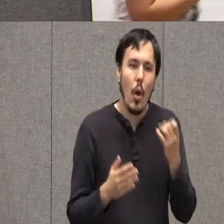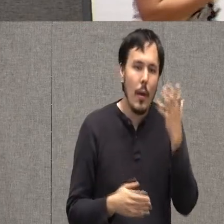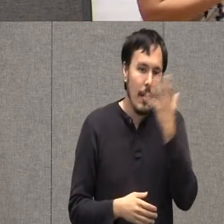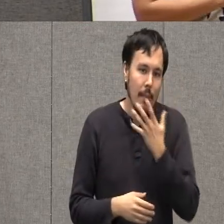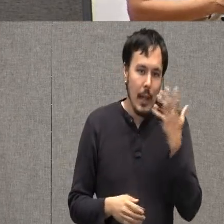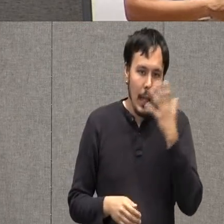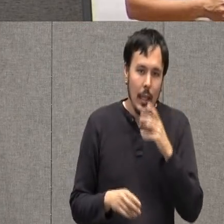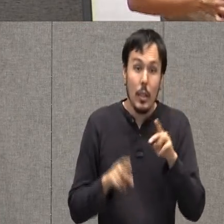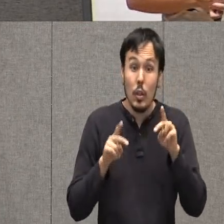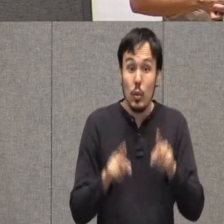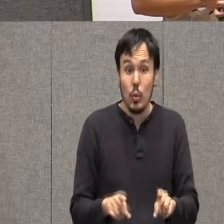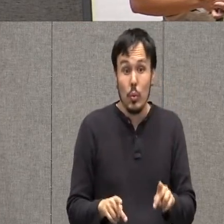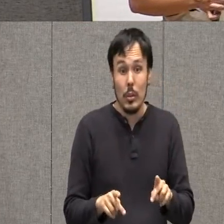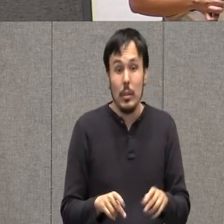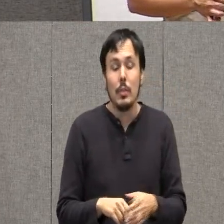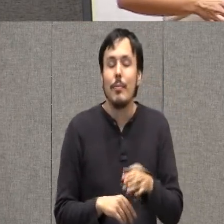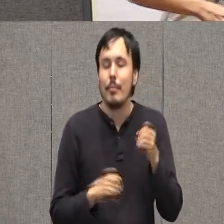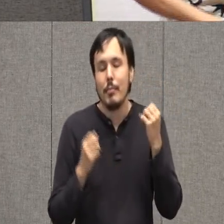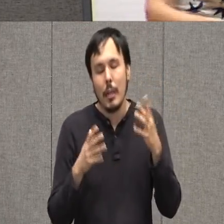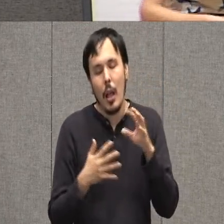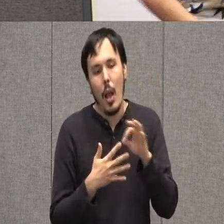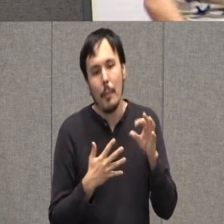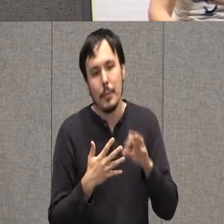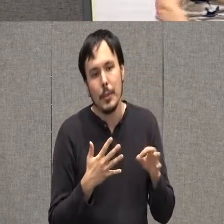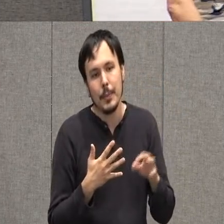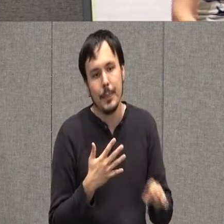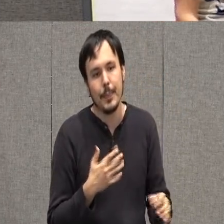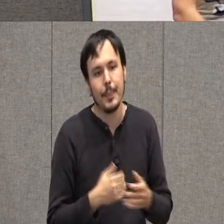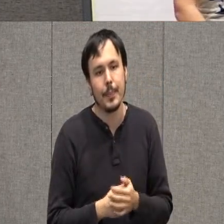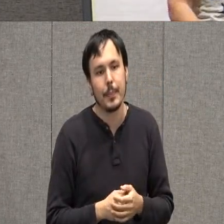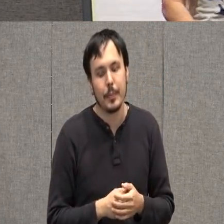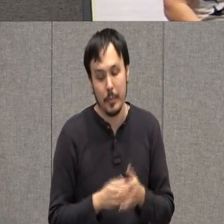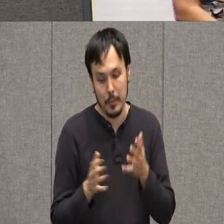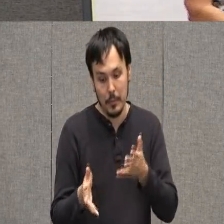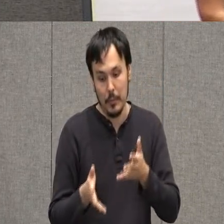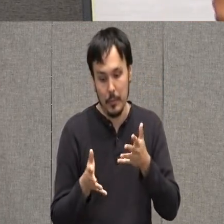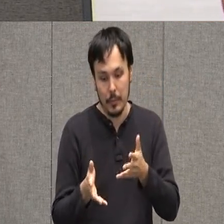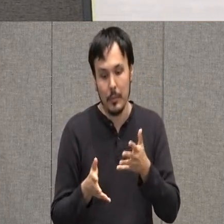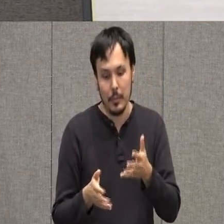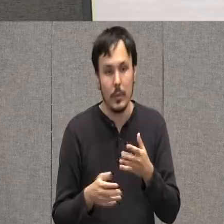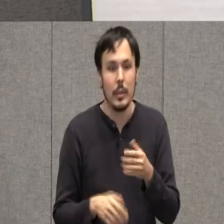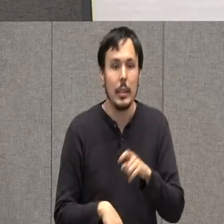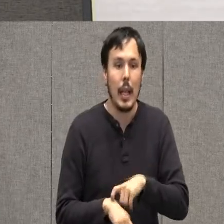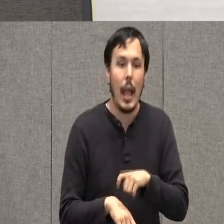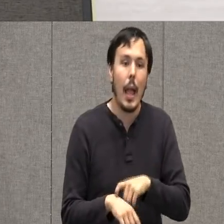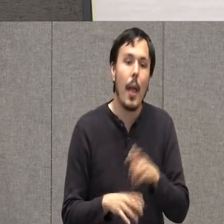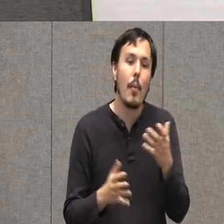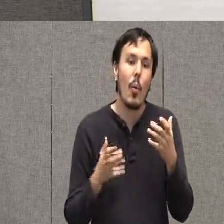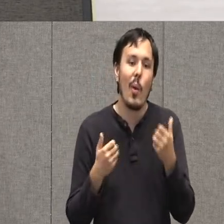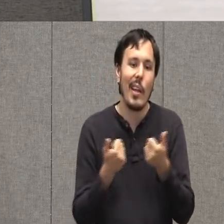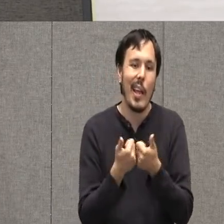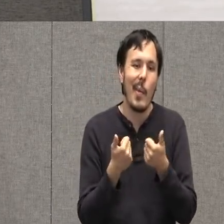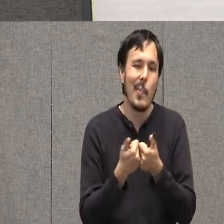there's many different things that you can do. Now since we have a little bit of extra time, artists, I wanna kinda play our little game one more time